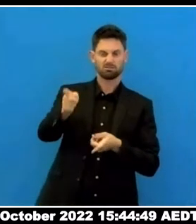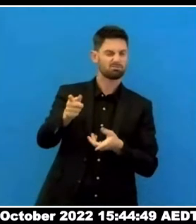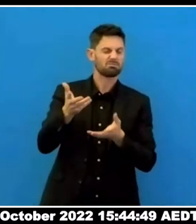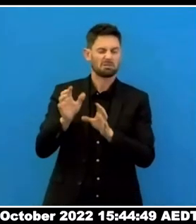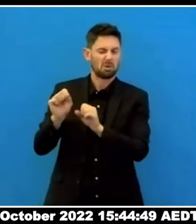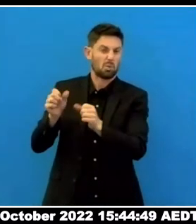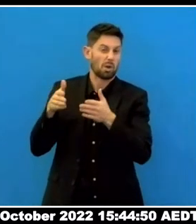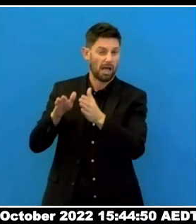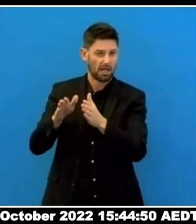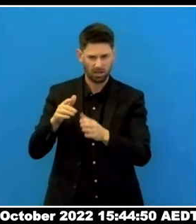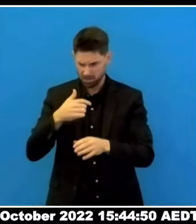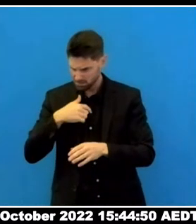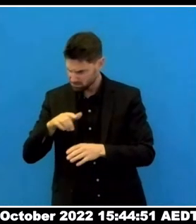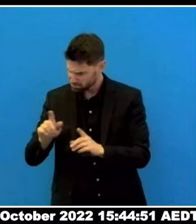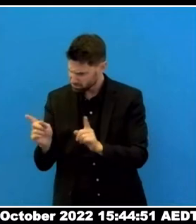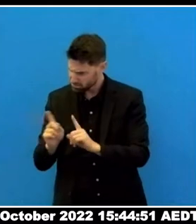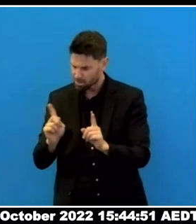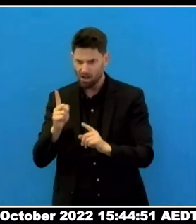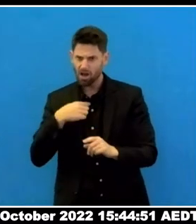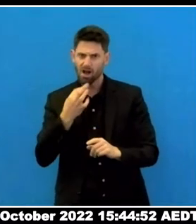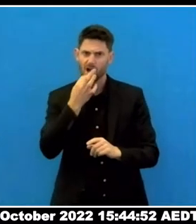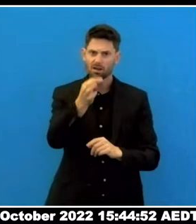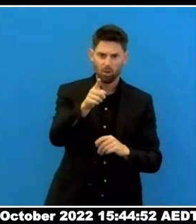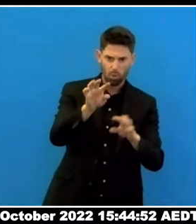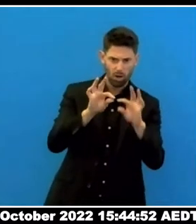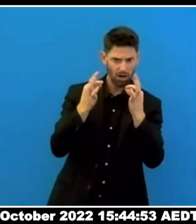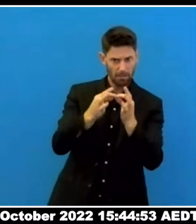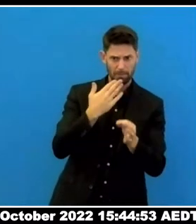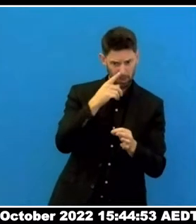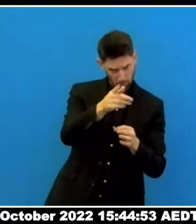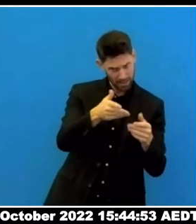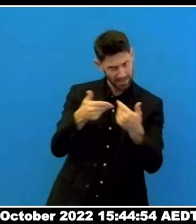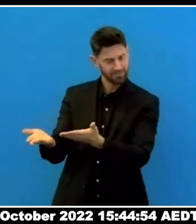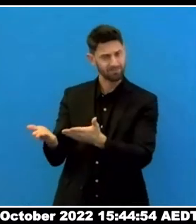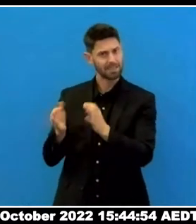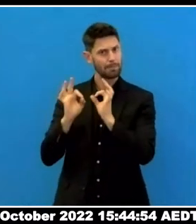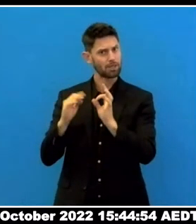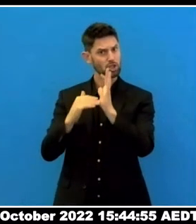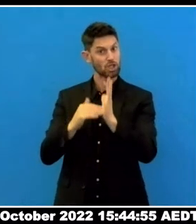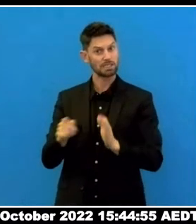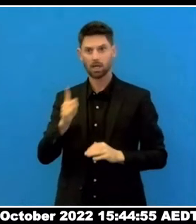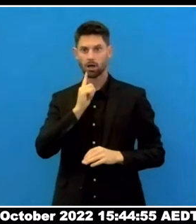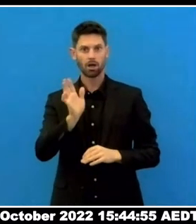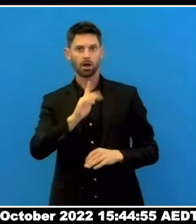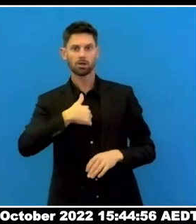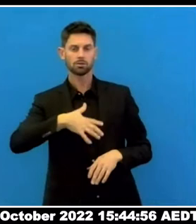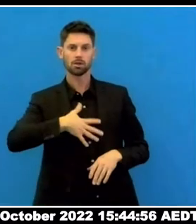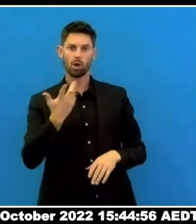like, provider to provide her a chair, and she said, "No, I don't want that chair because I don't have the money